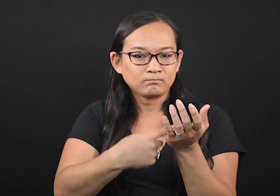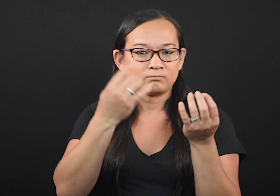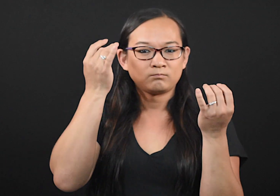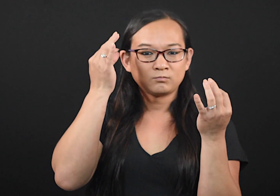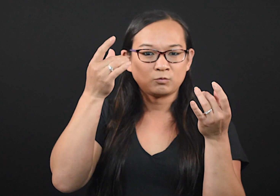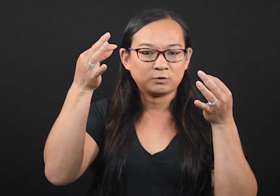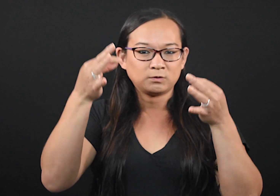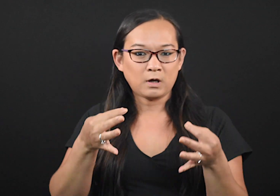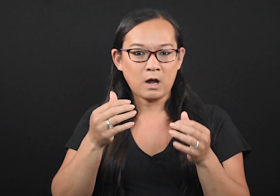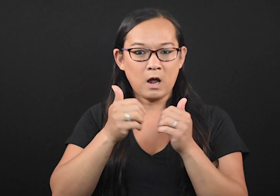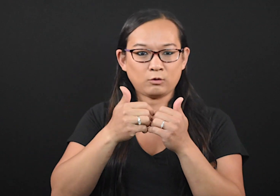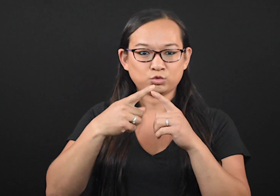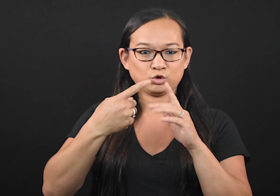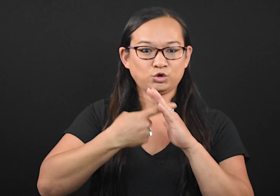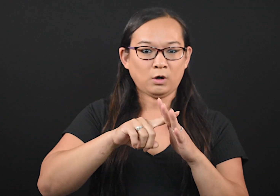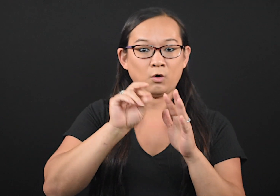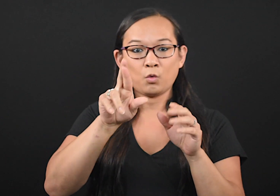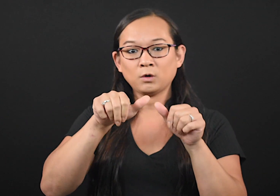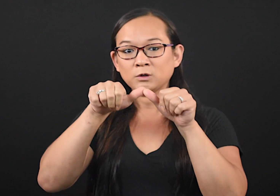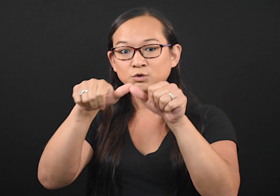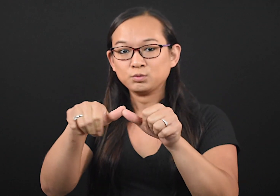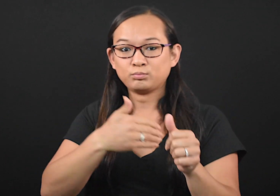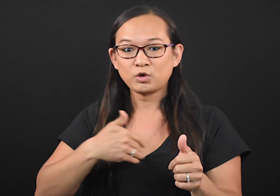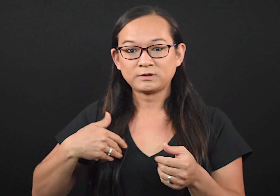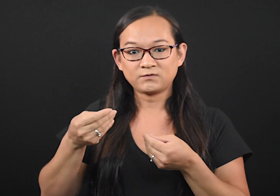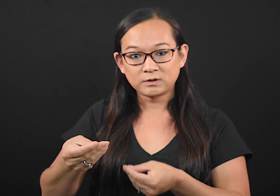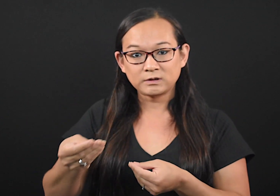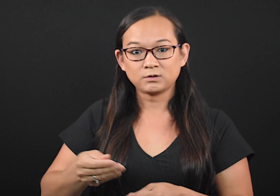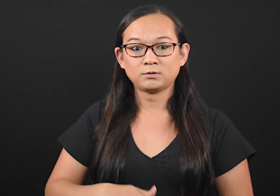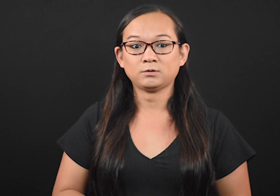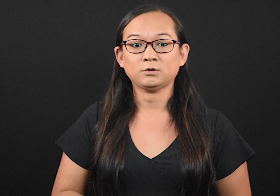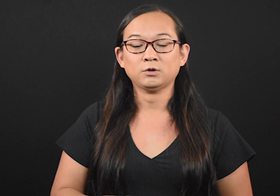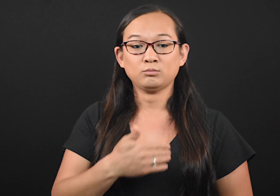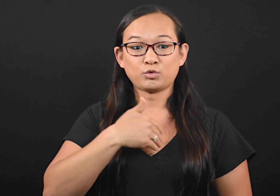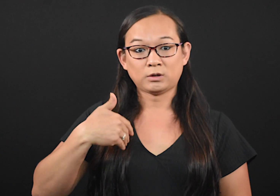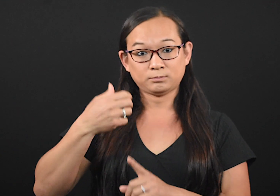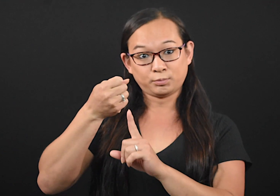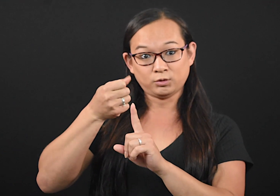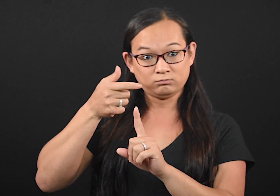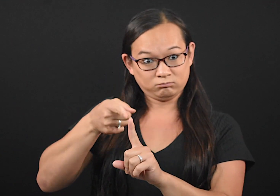whether and how to start or continue breastfeeding. Breast milk provides